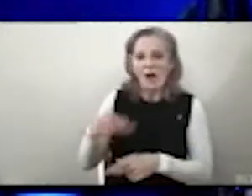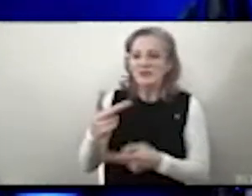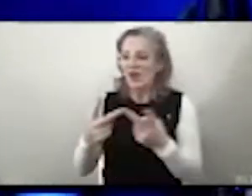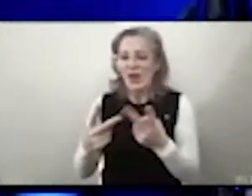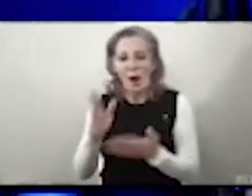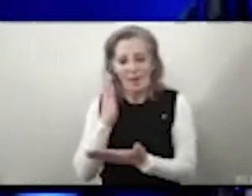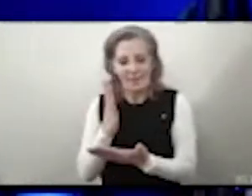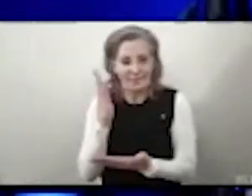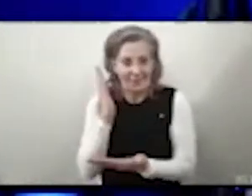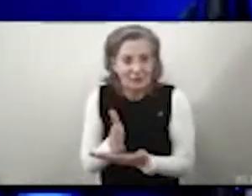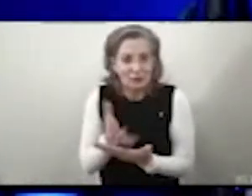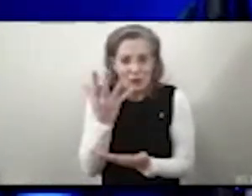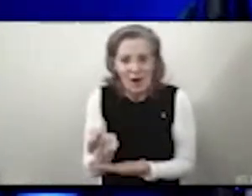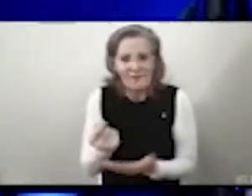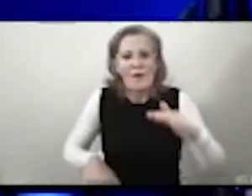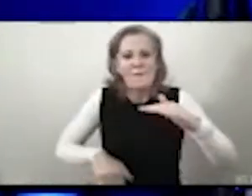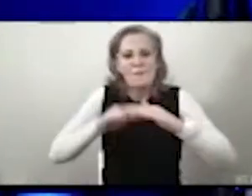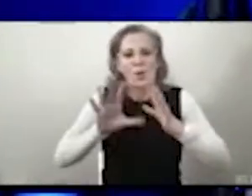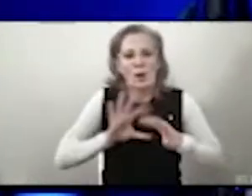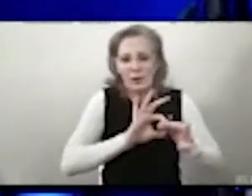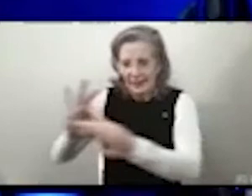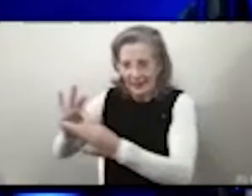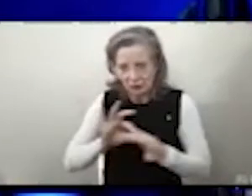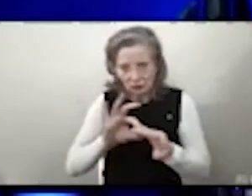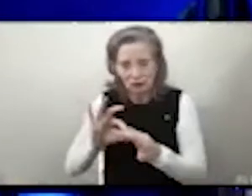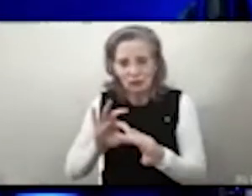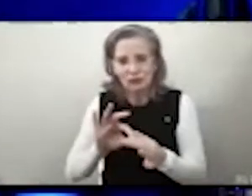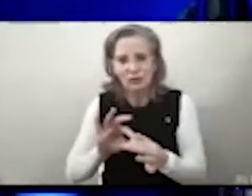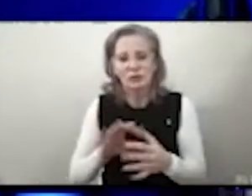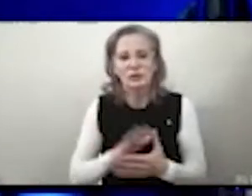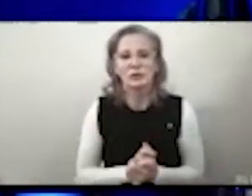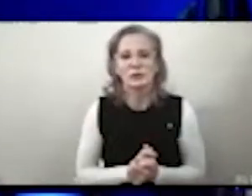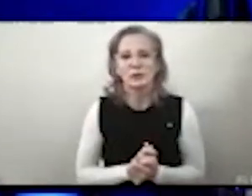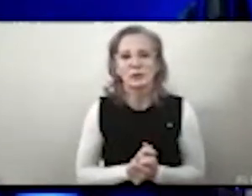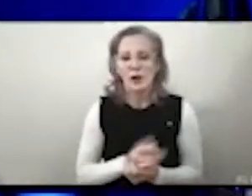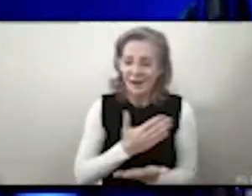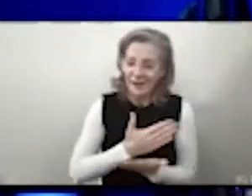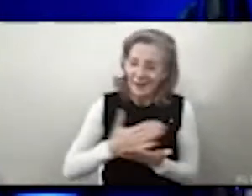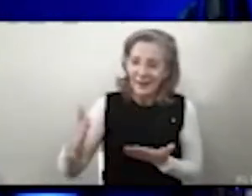But we need to have a clear vision of how citizens should be engaged. And the Commission recommends that